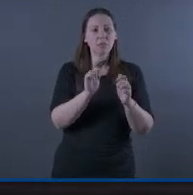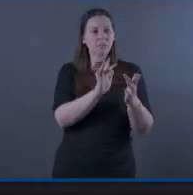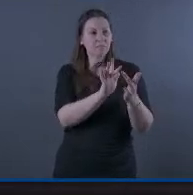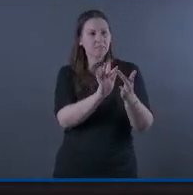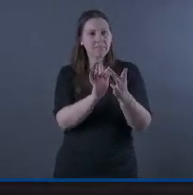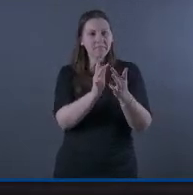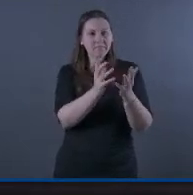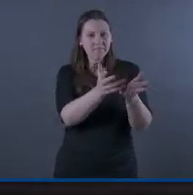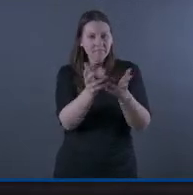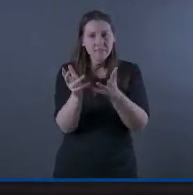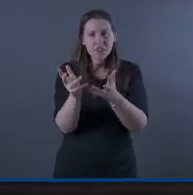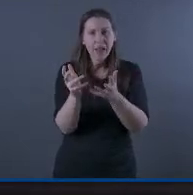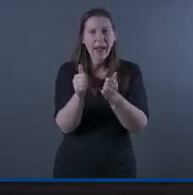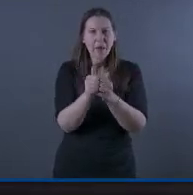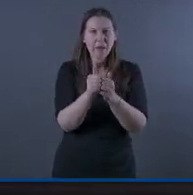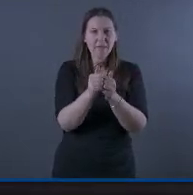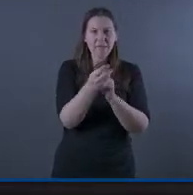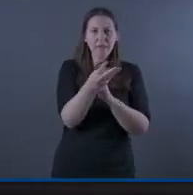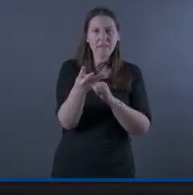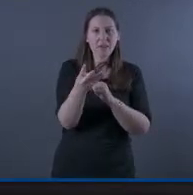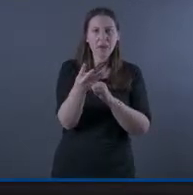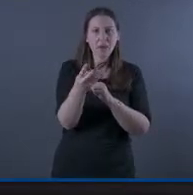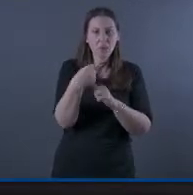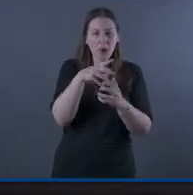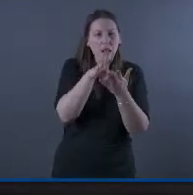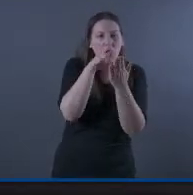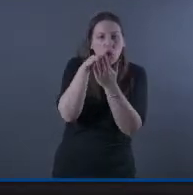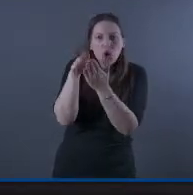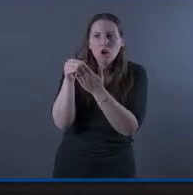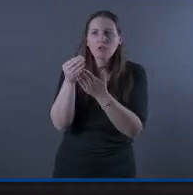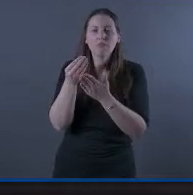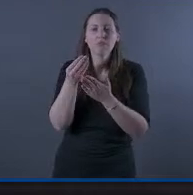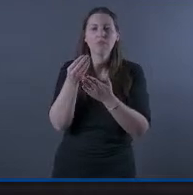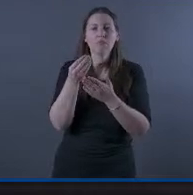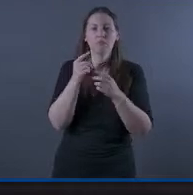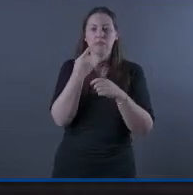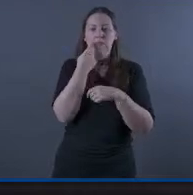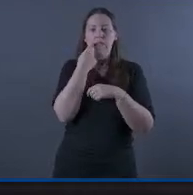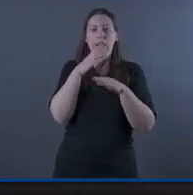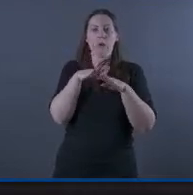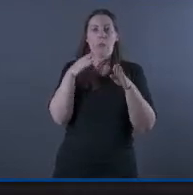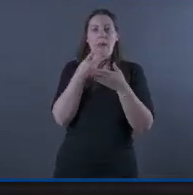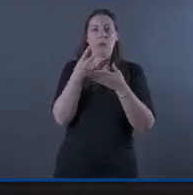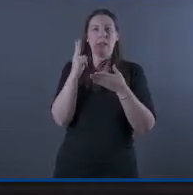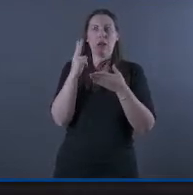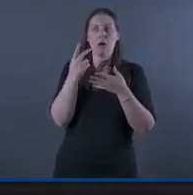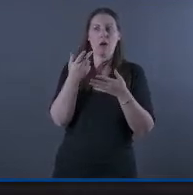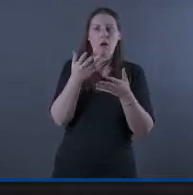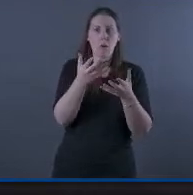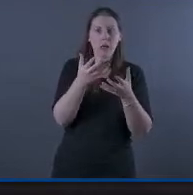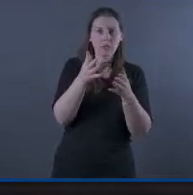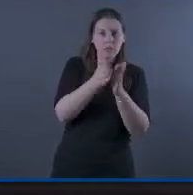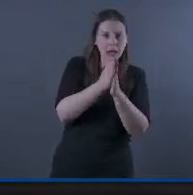to just, it was a learning, right? We've just been open two weeks, I wanted to find out was it easy for them to access? Did they have any problem getting in and out?